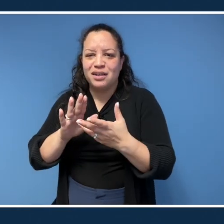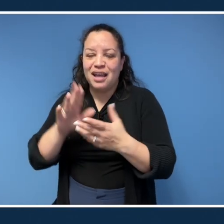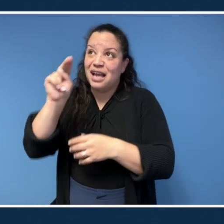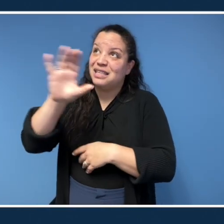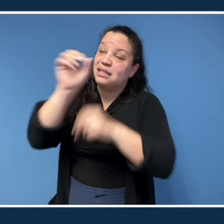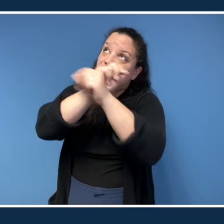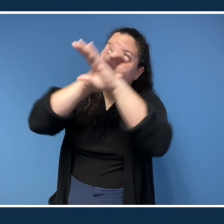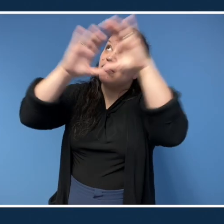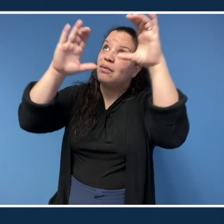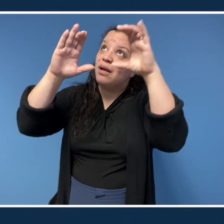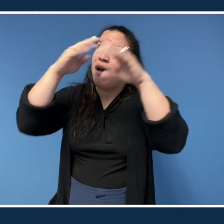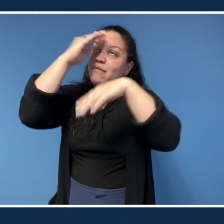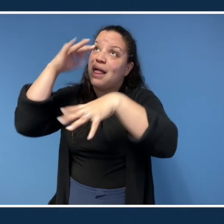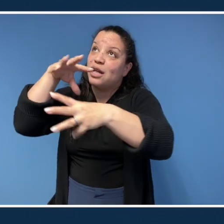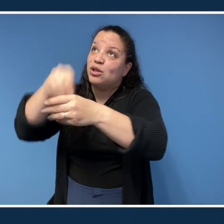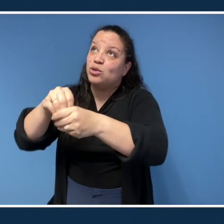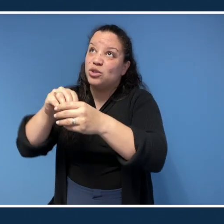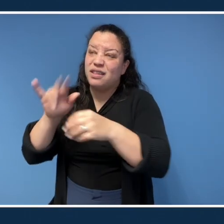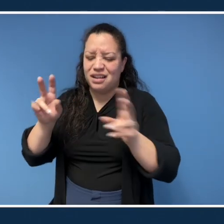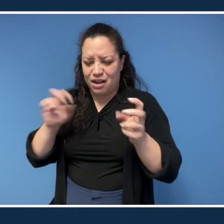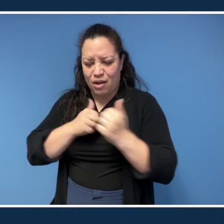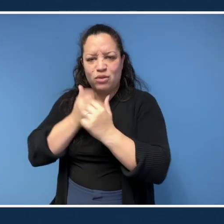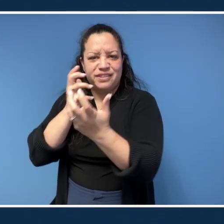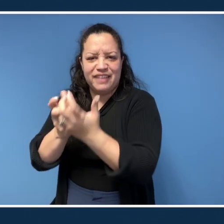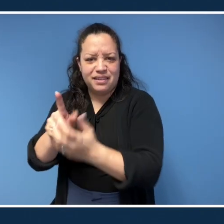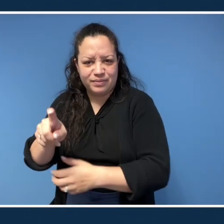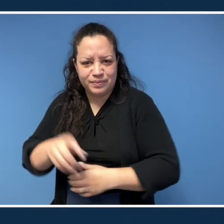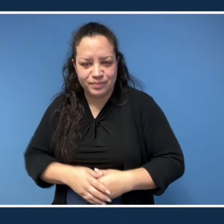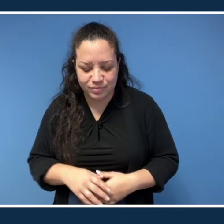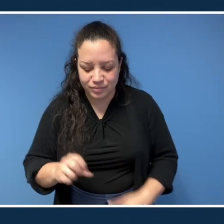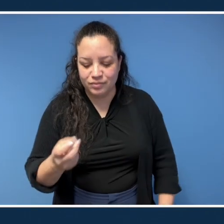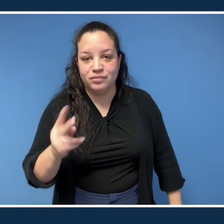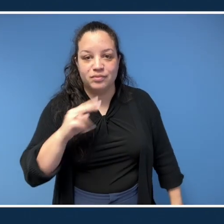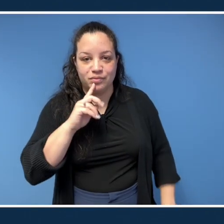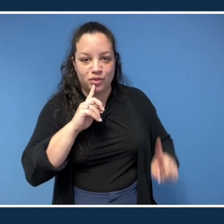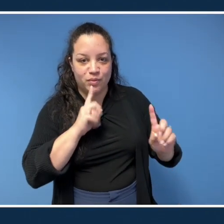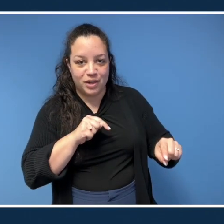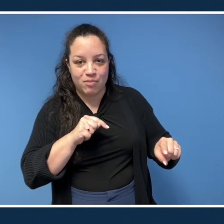inclusion at NSC? So I remember you asking me about the title and I thought about it and I'm like, what do we as a,